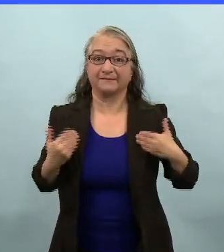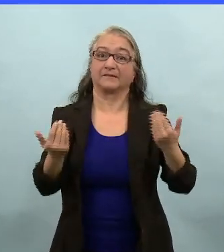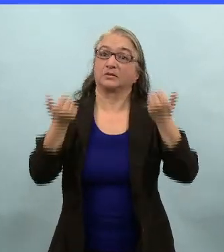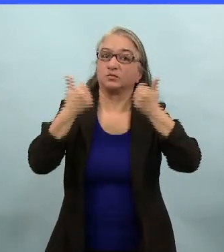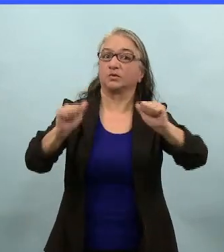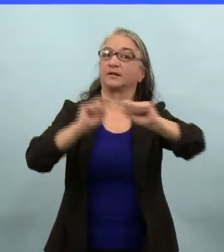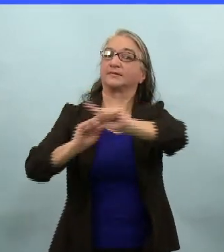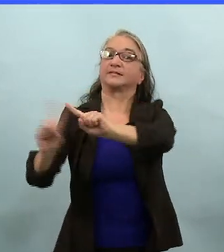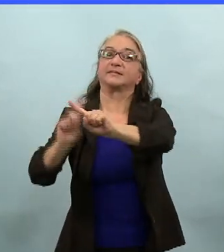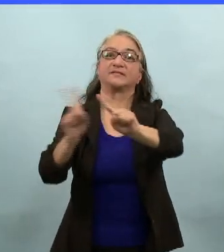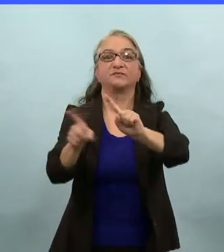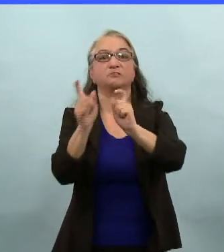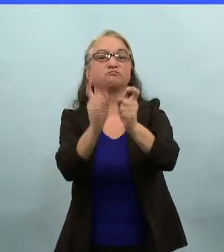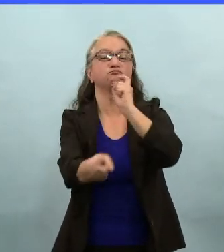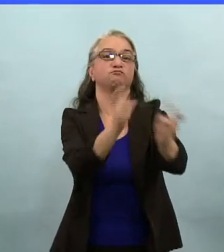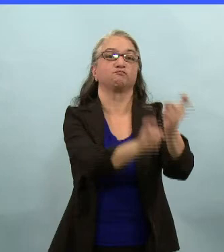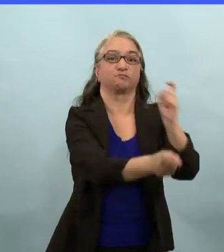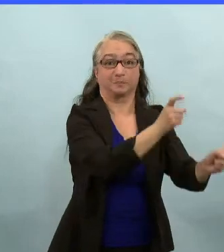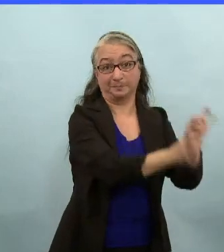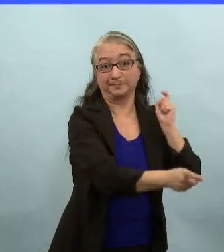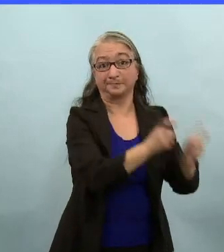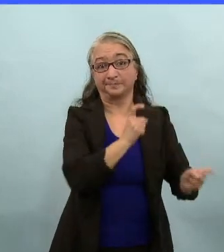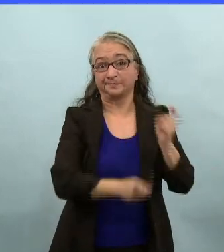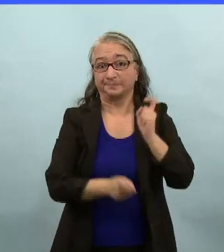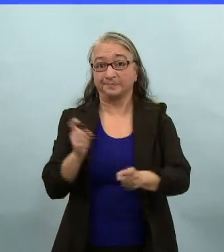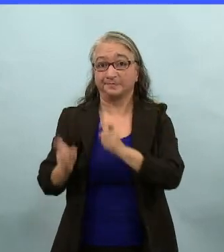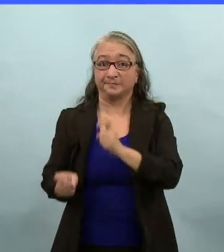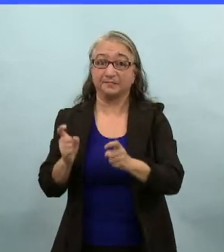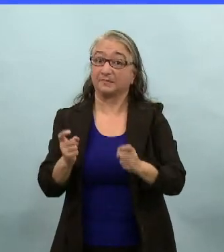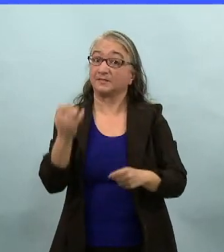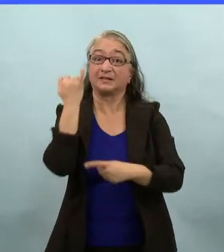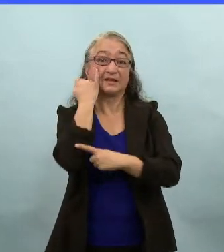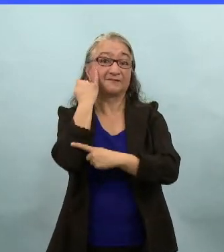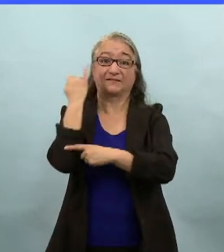shifting our approach in how we're managing omicron and we're going to continue to try to